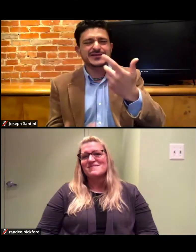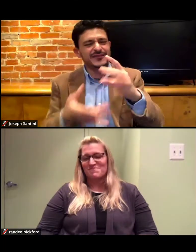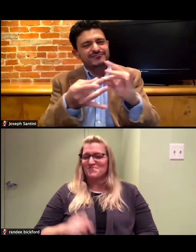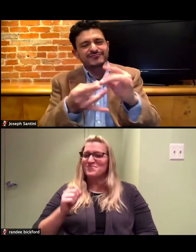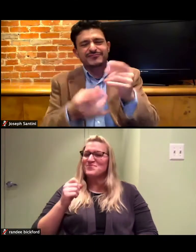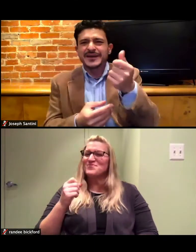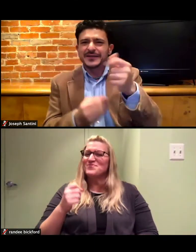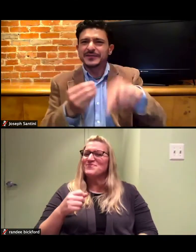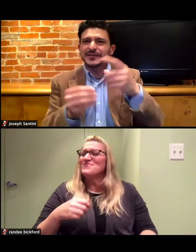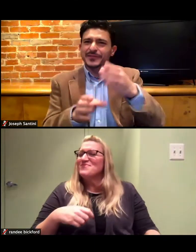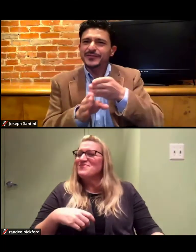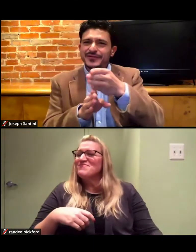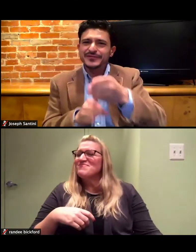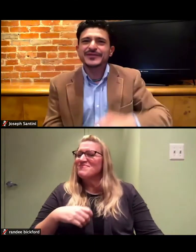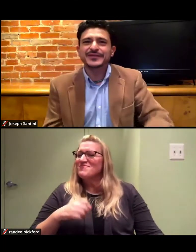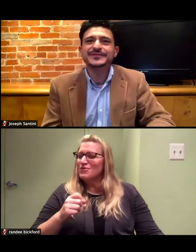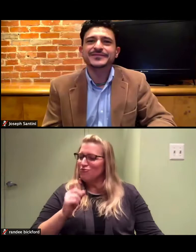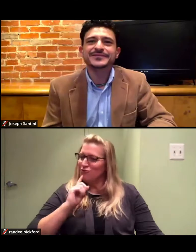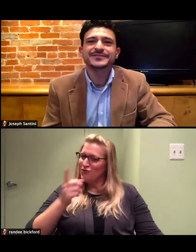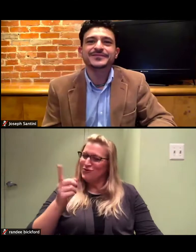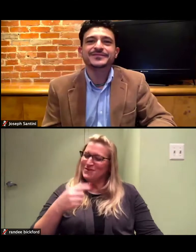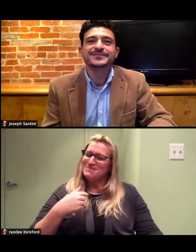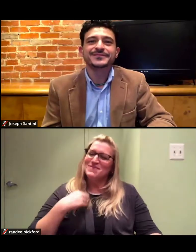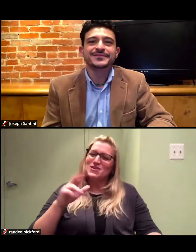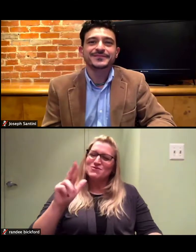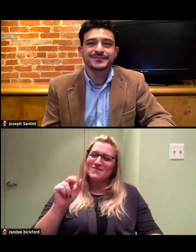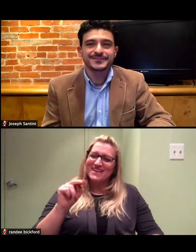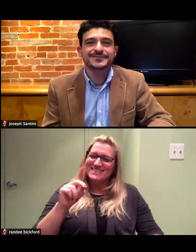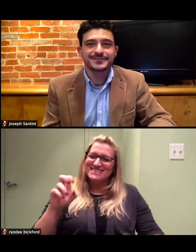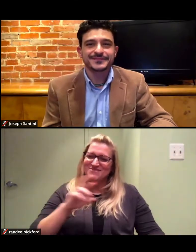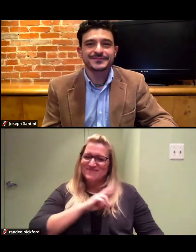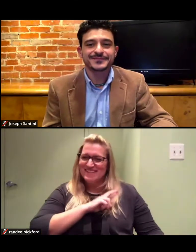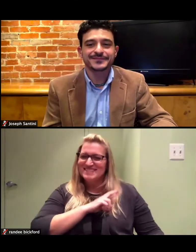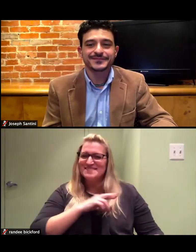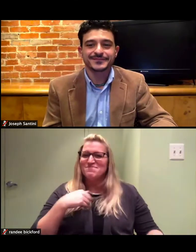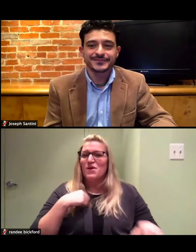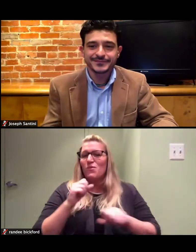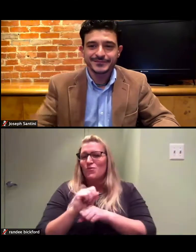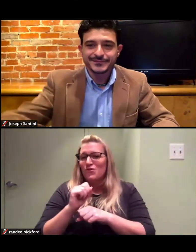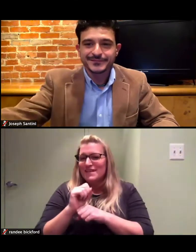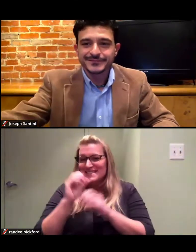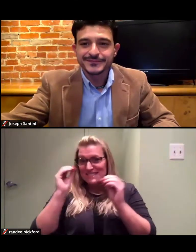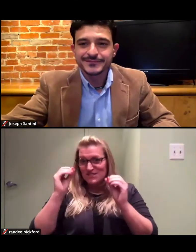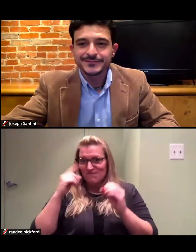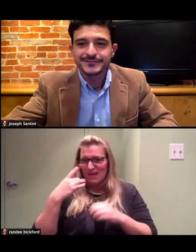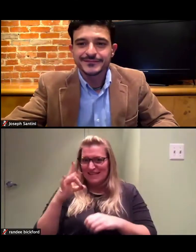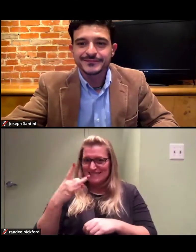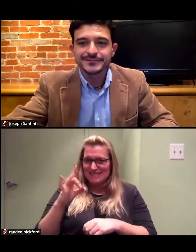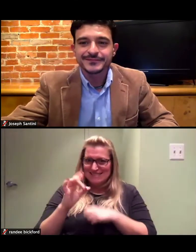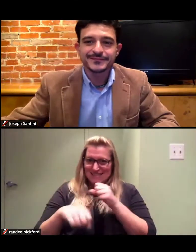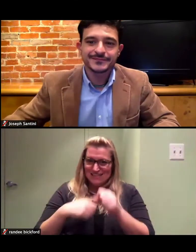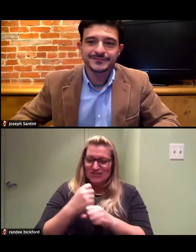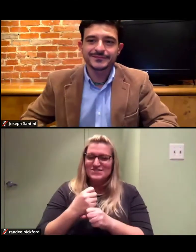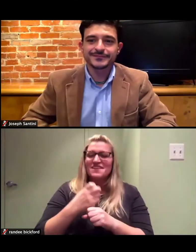Randee, do you mind taking a moment to introduce yourself and say a little bit about the topic? Hello, I'm Randee. I work as a teacher.